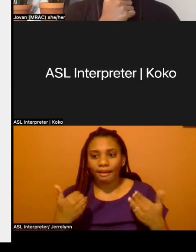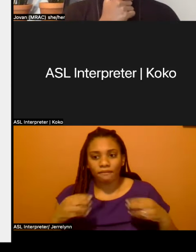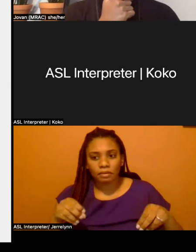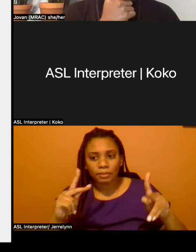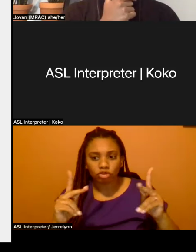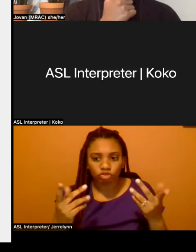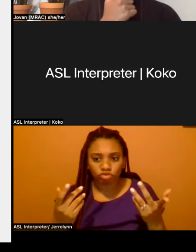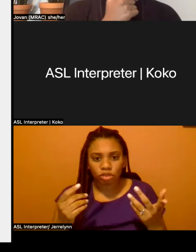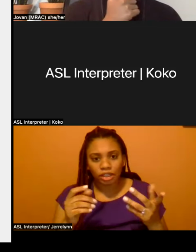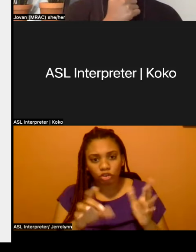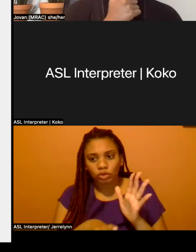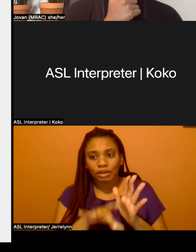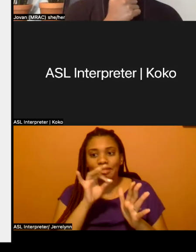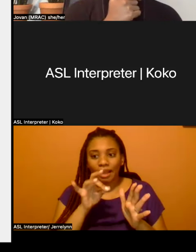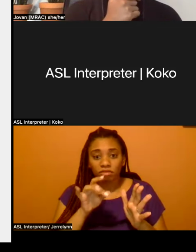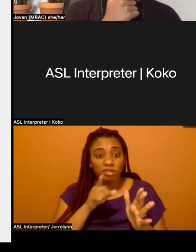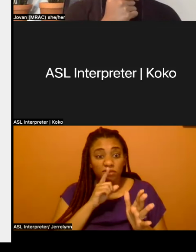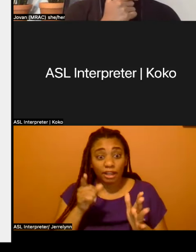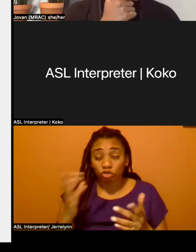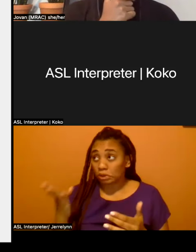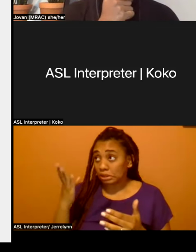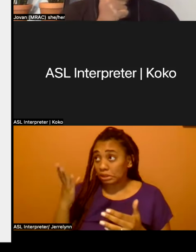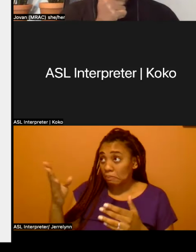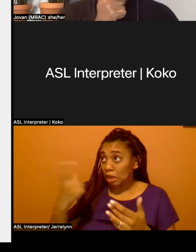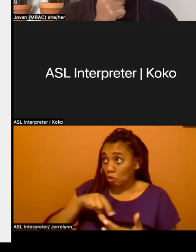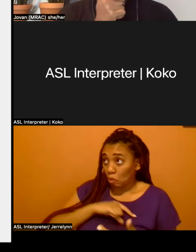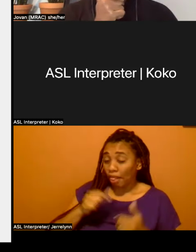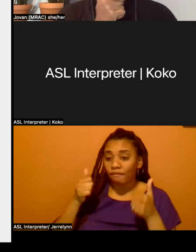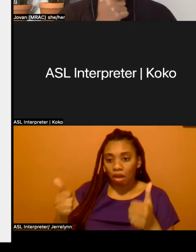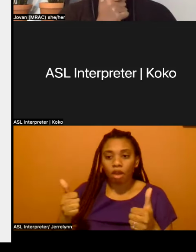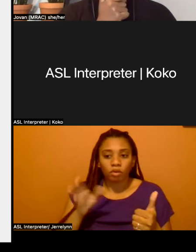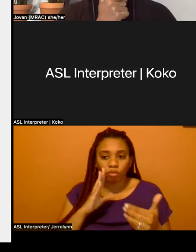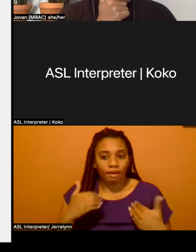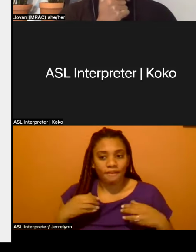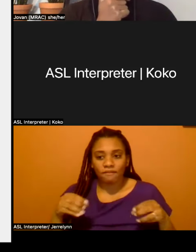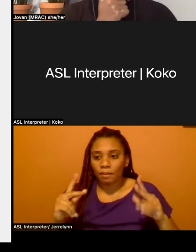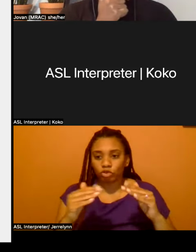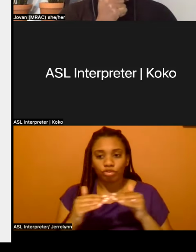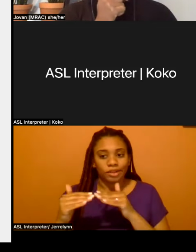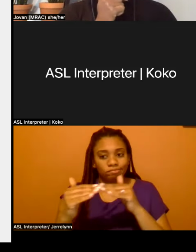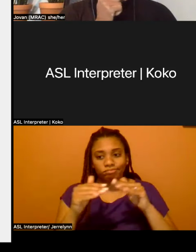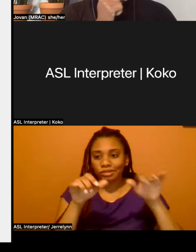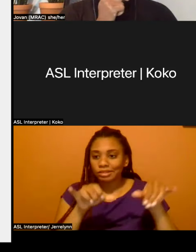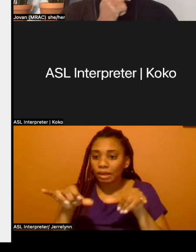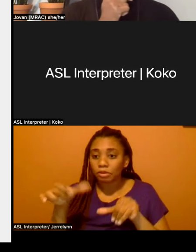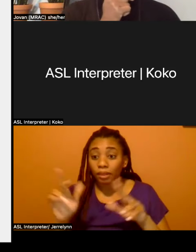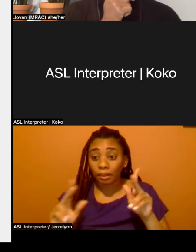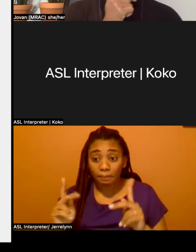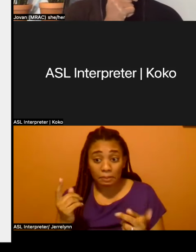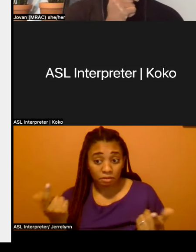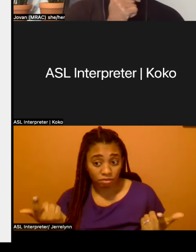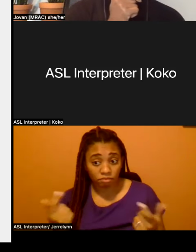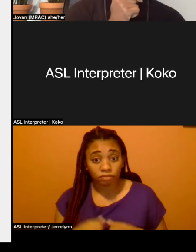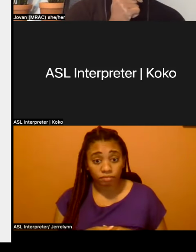as long as you hit submit, and you're eligible. [Melissa] Okay, thank you. Does that make sense? Okay.